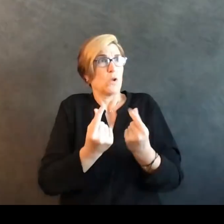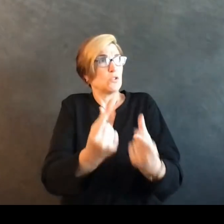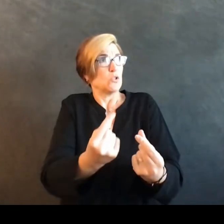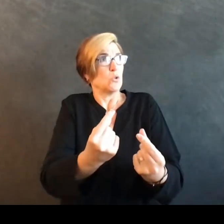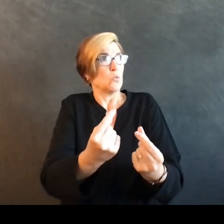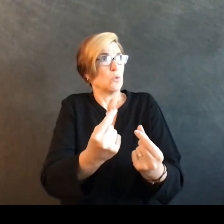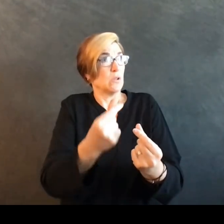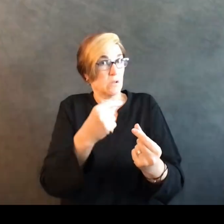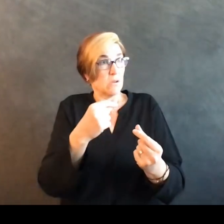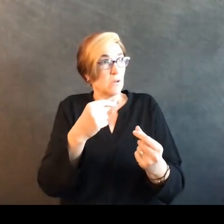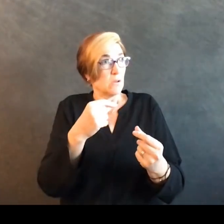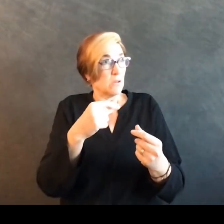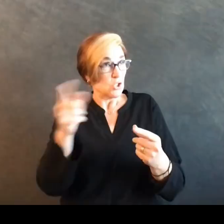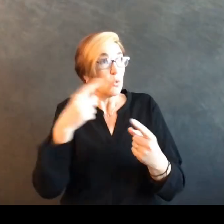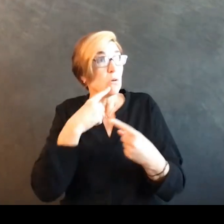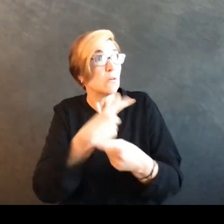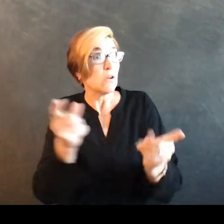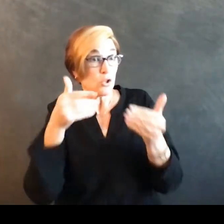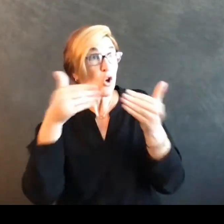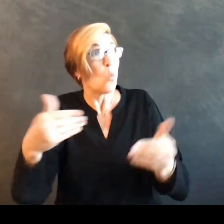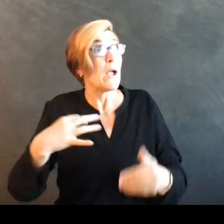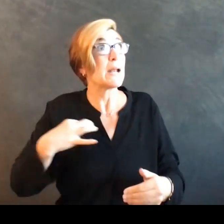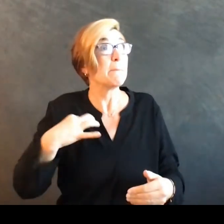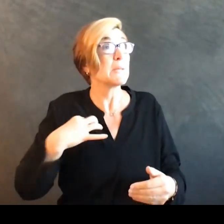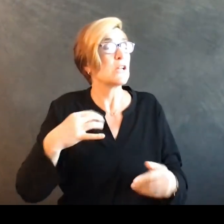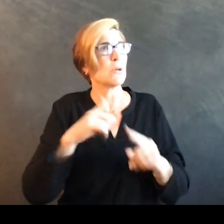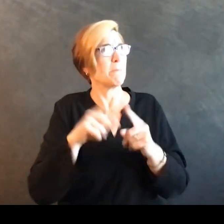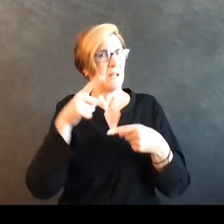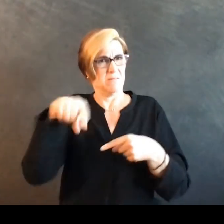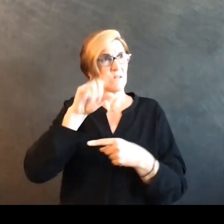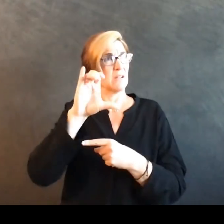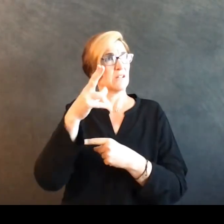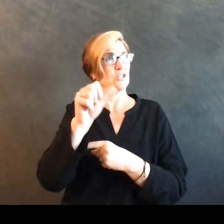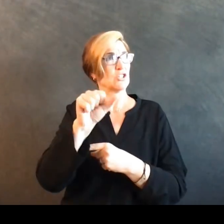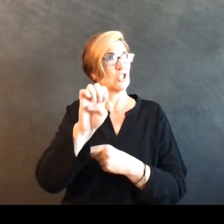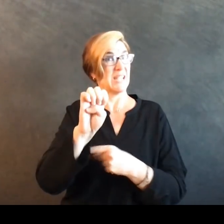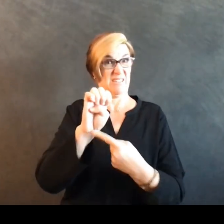enormous at least one major bank says they're not fully empowered yet to be